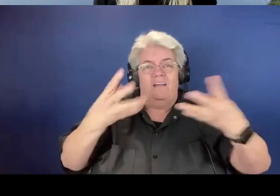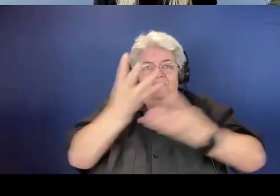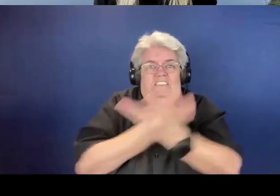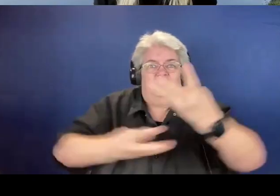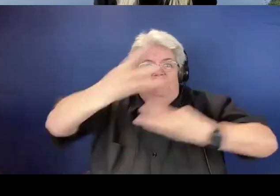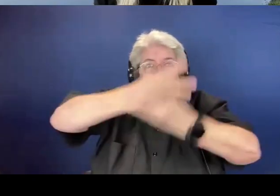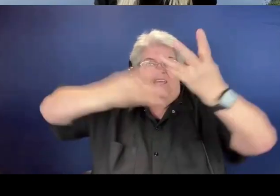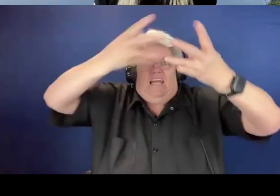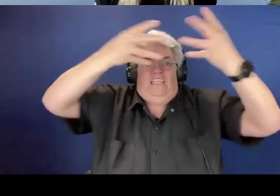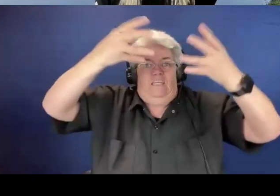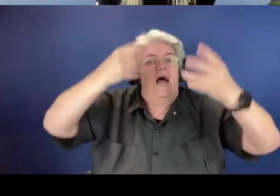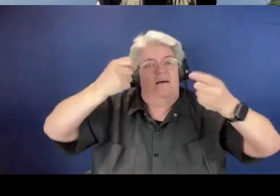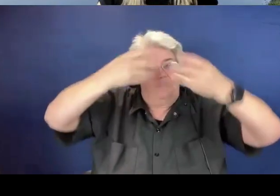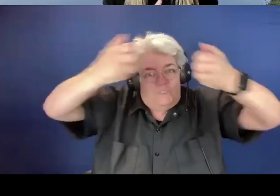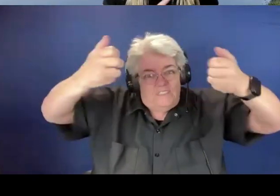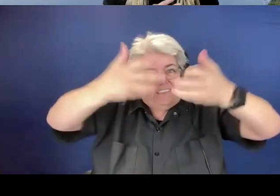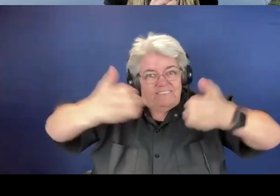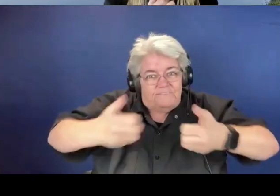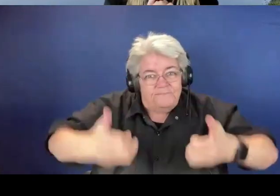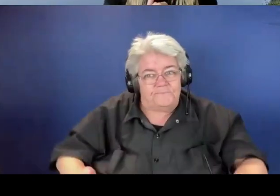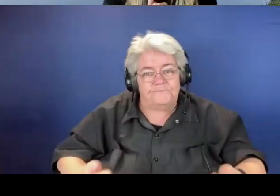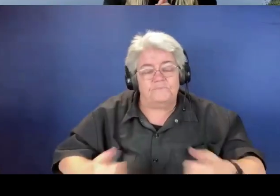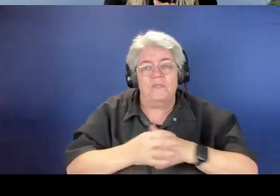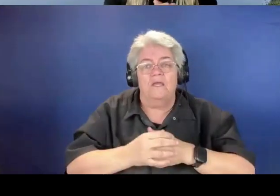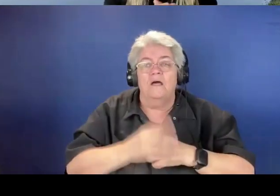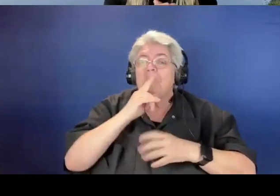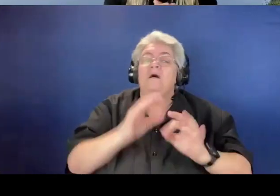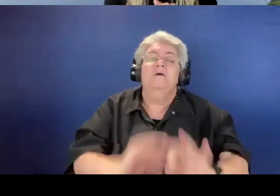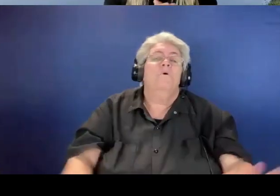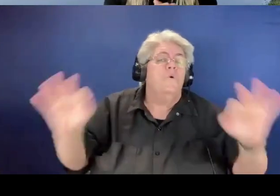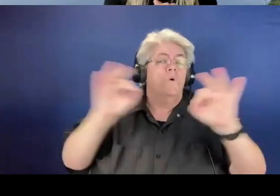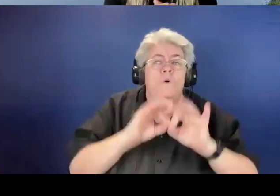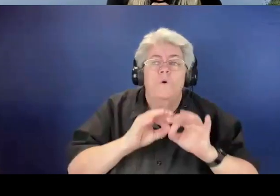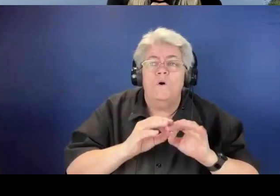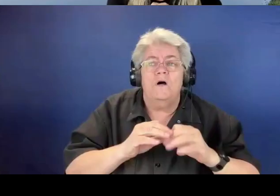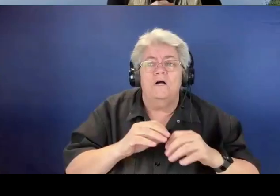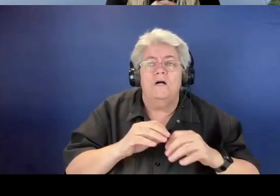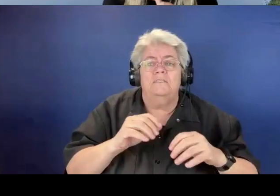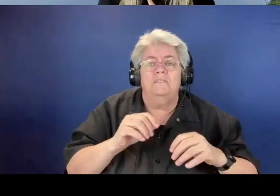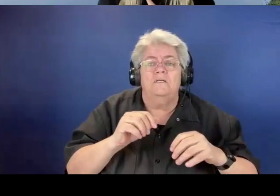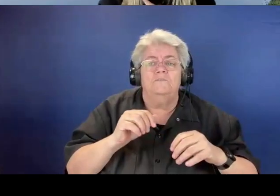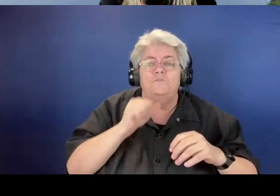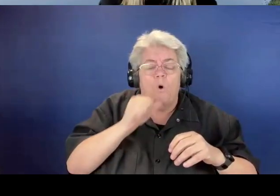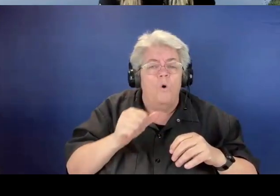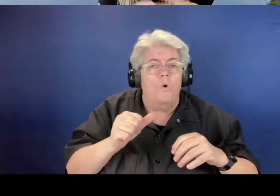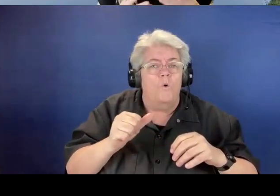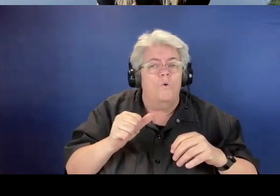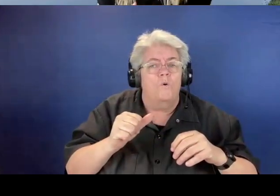So, we need not to get caught up in the thought that if a child doesn't behave